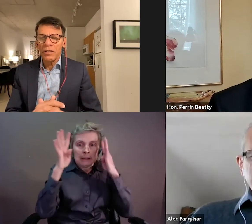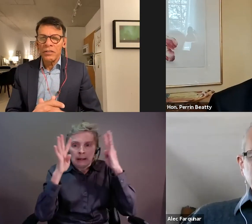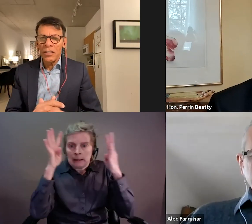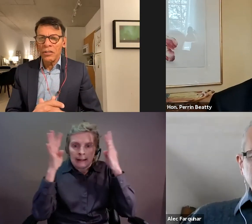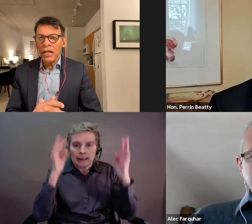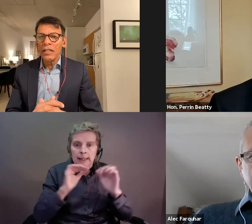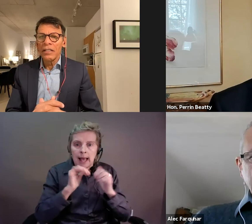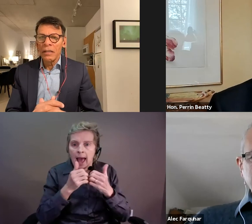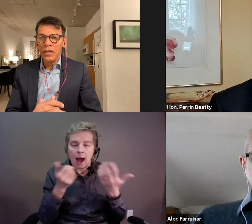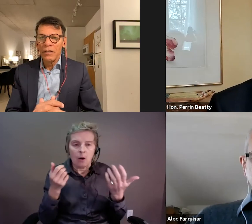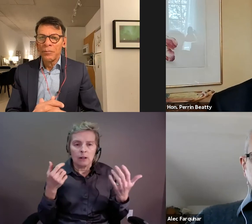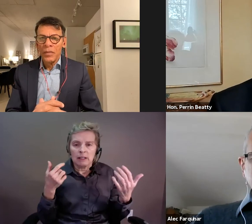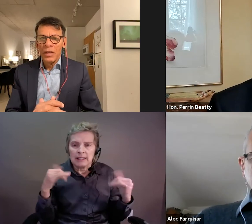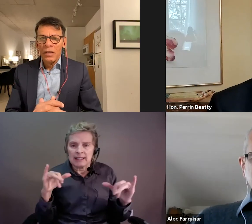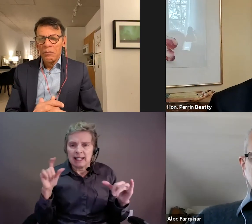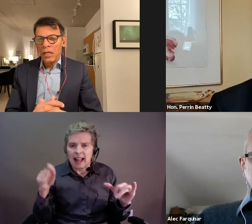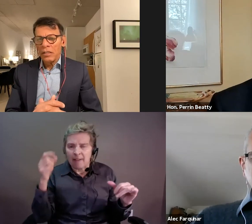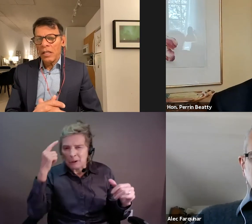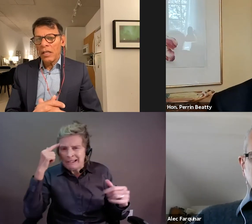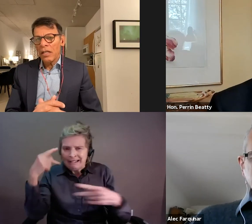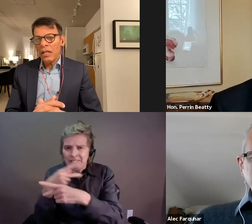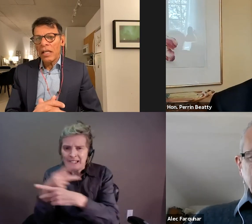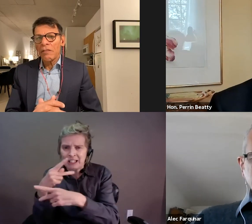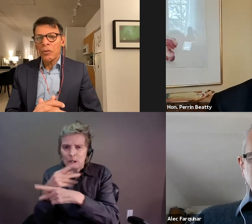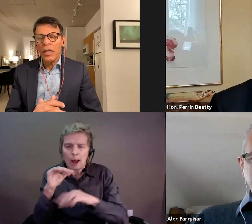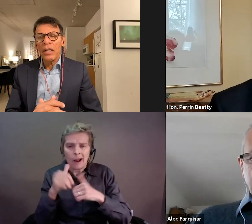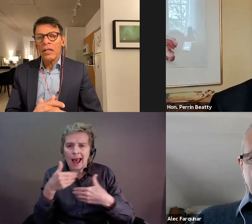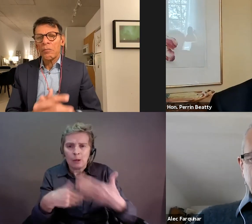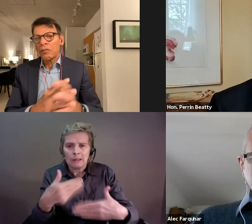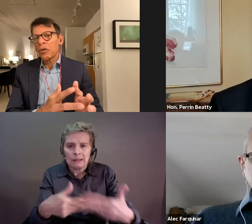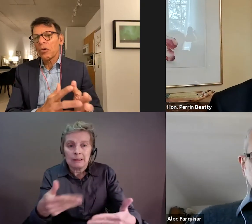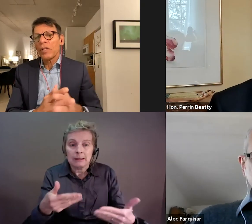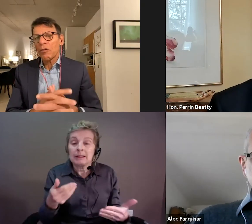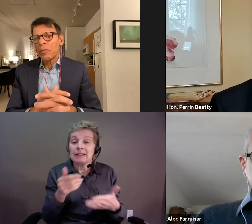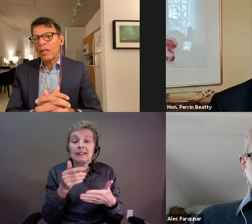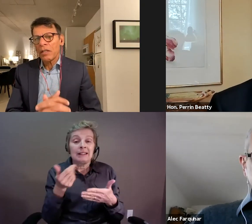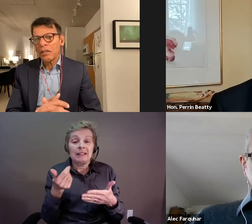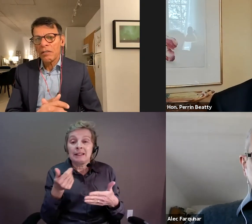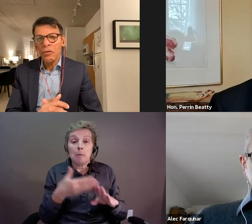and scratching our heads at the same time, because in any given week before COVID, I would be four or